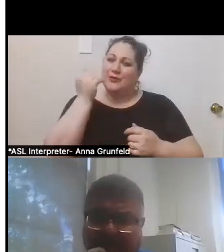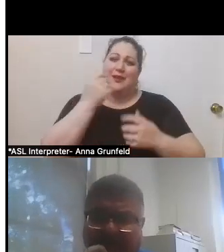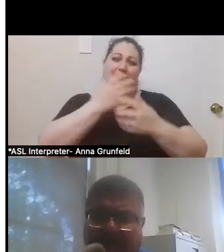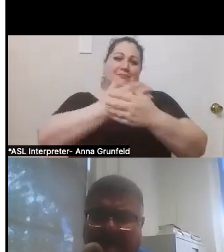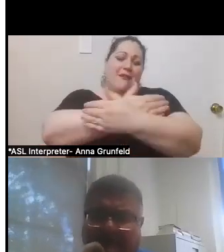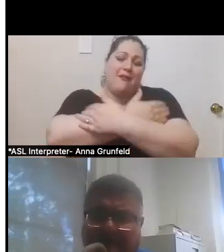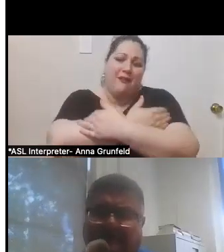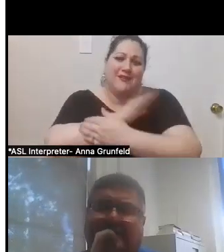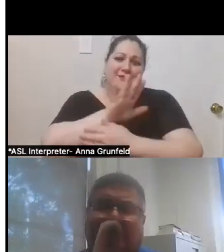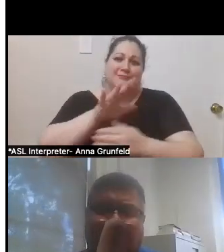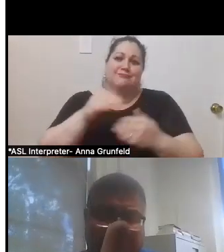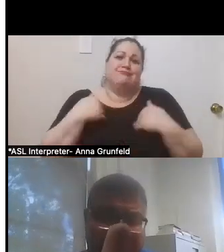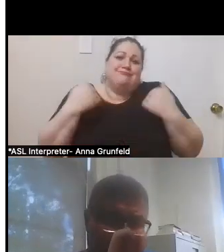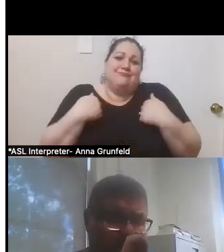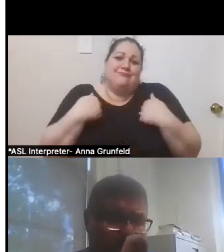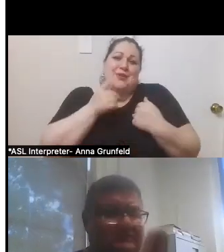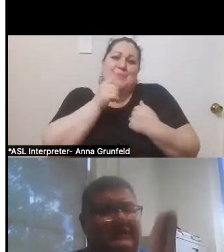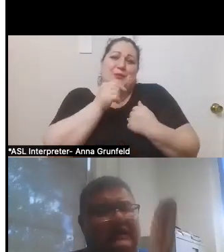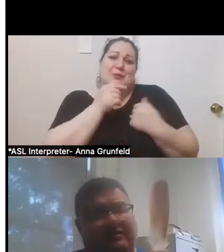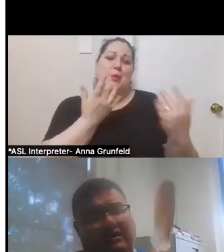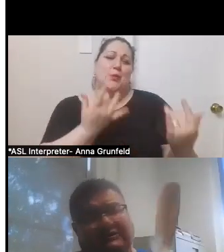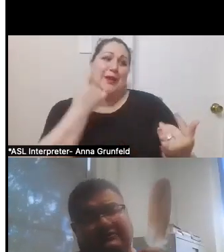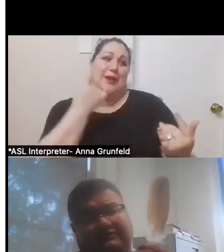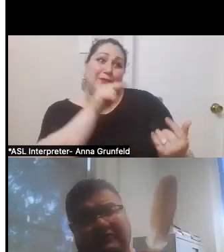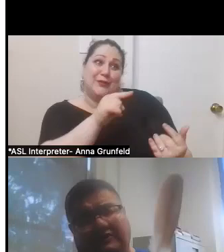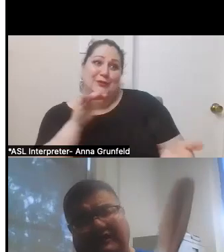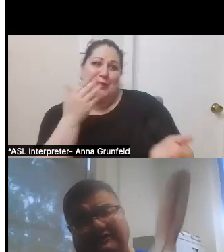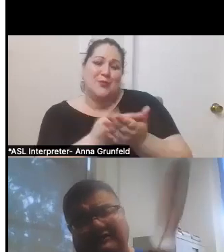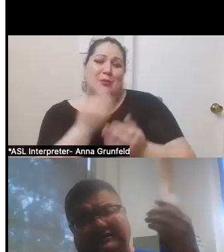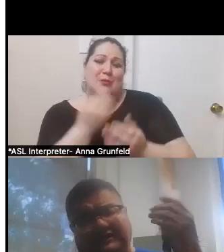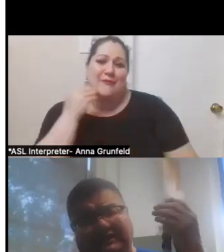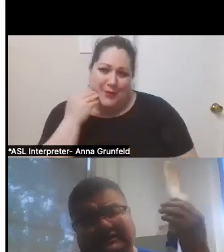So, I just want to acknowledge the four directions by saying,